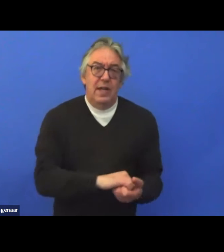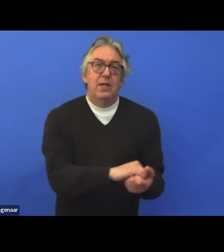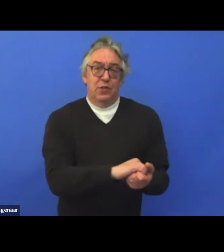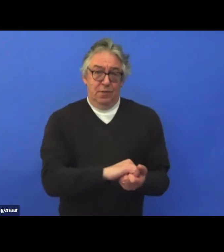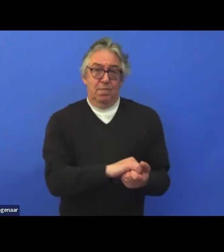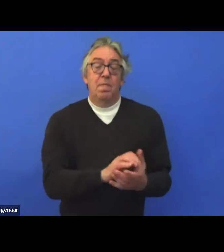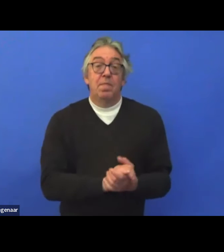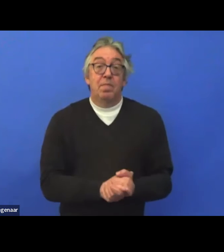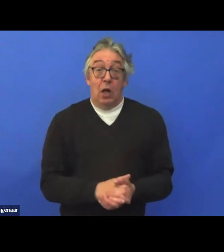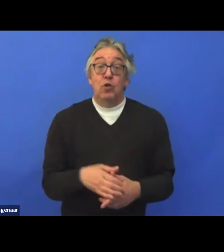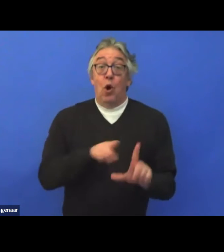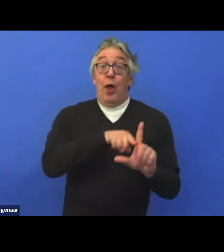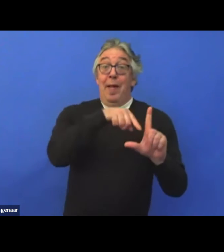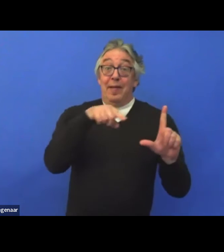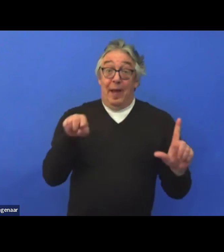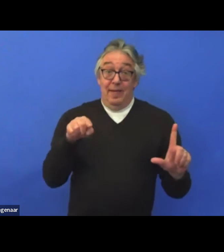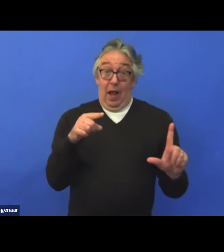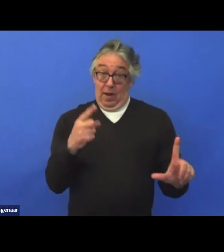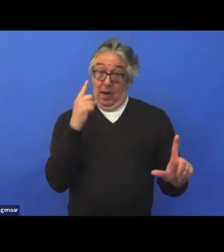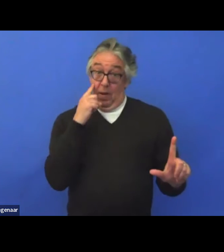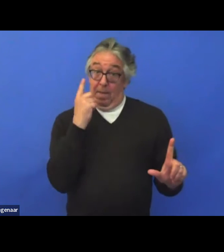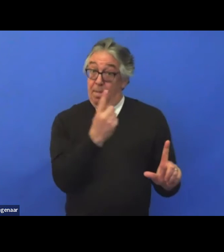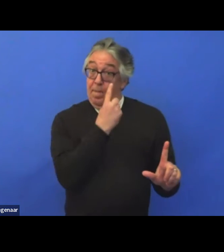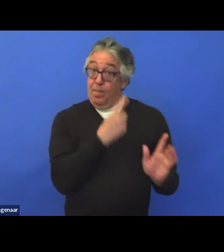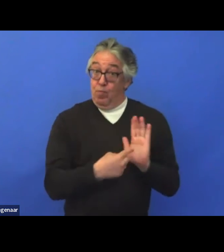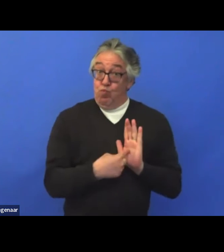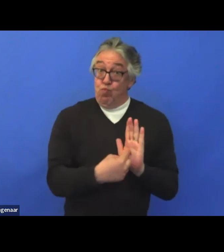Data and evidence also can be used, well, not can be used,